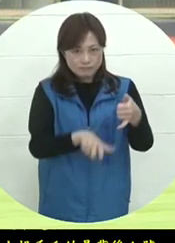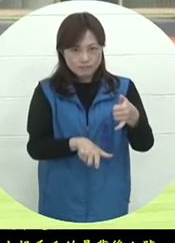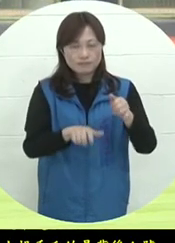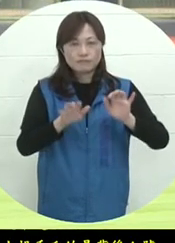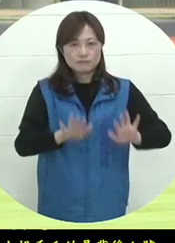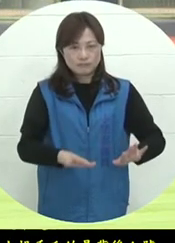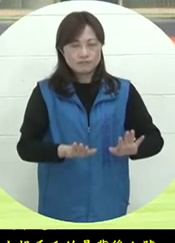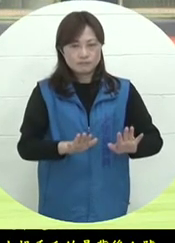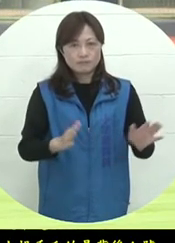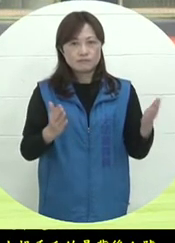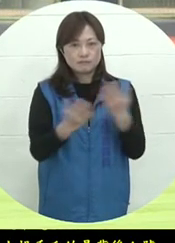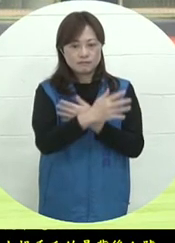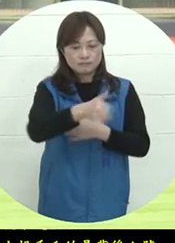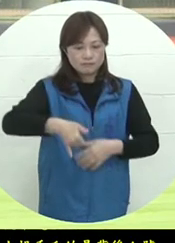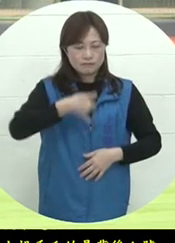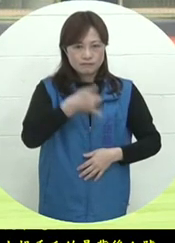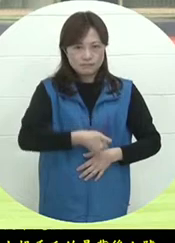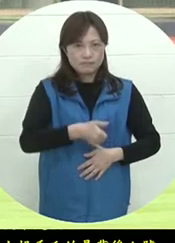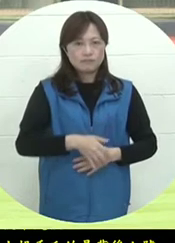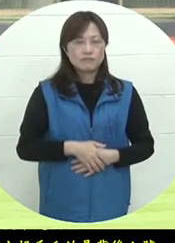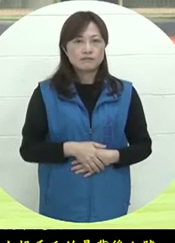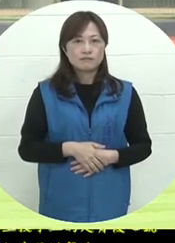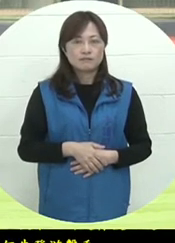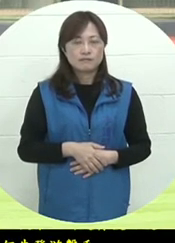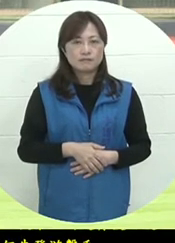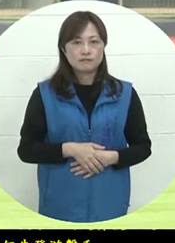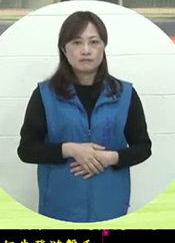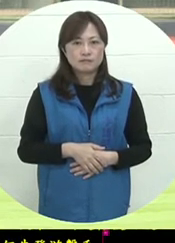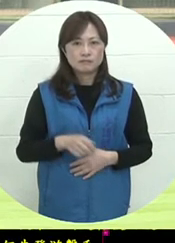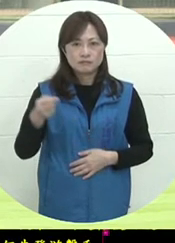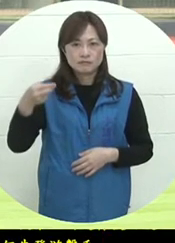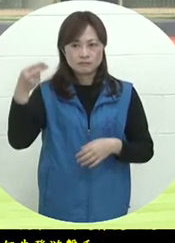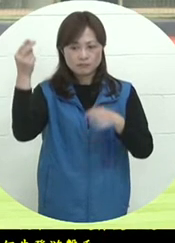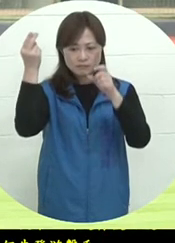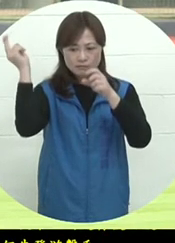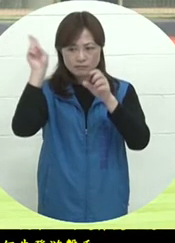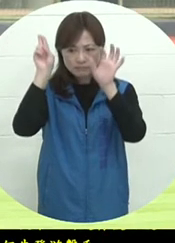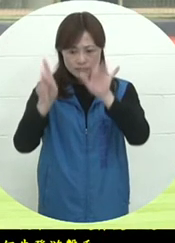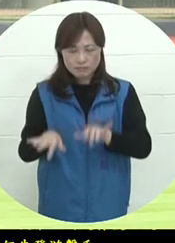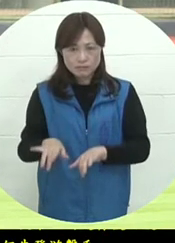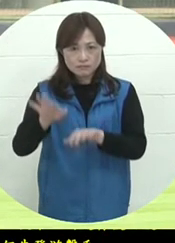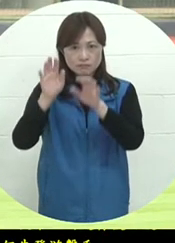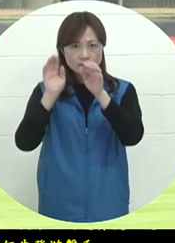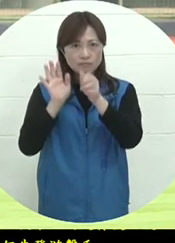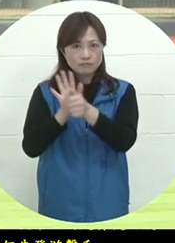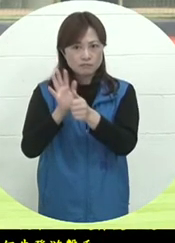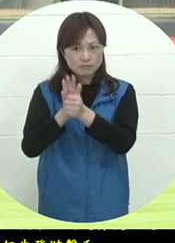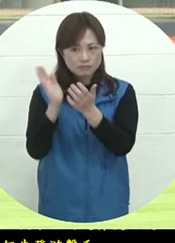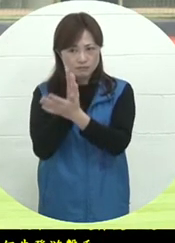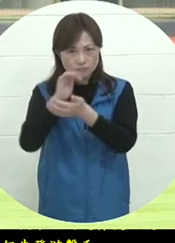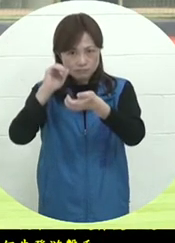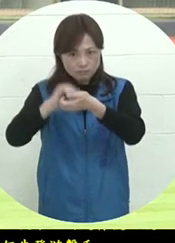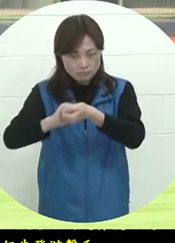So the key thing just now is, do you want to look at the auxiliary decision? One is to confirm whether the batter is touching the ball.